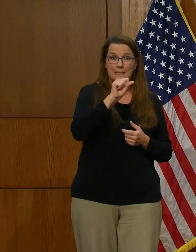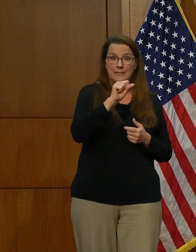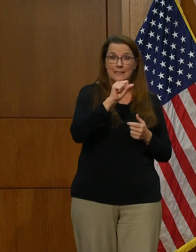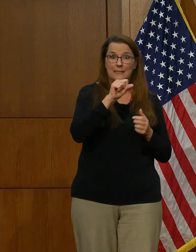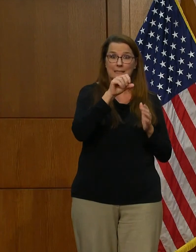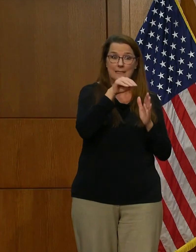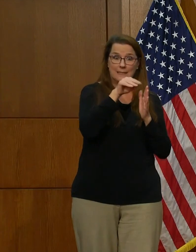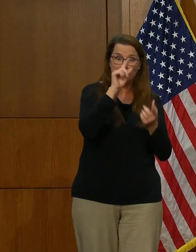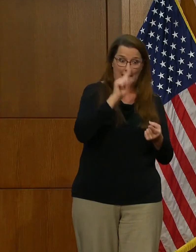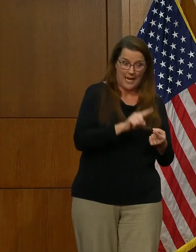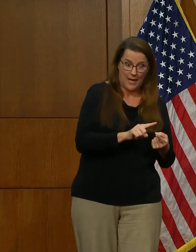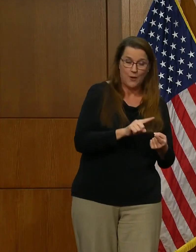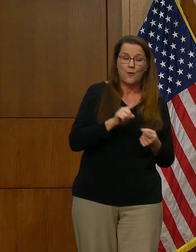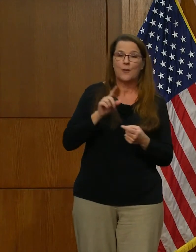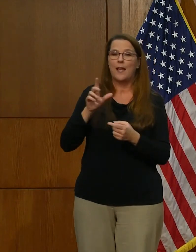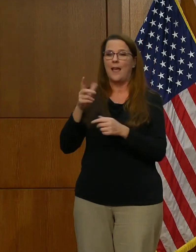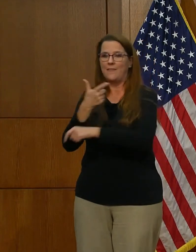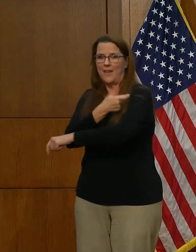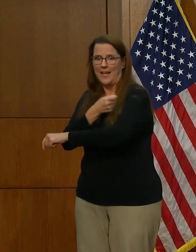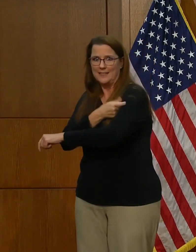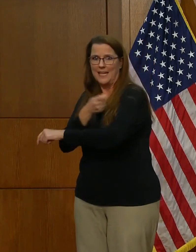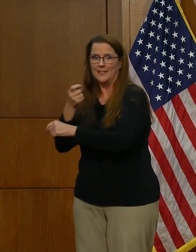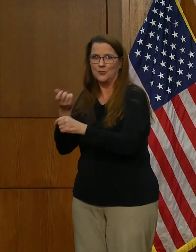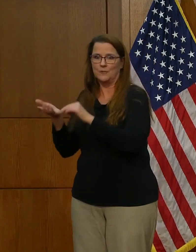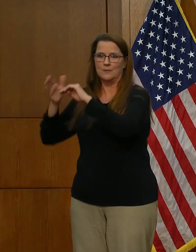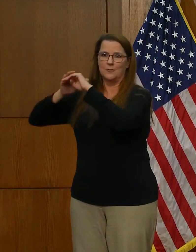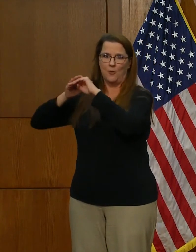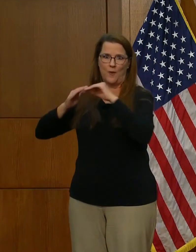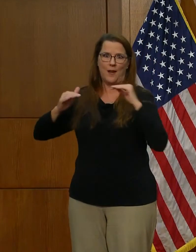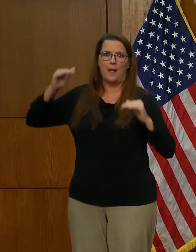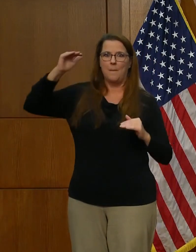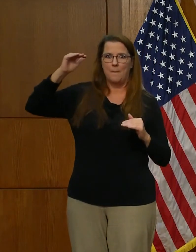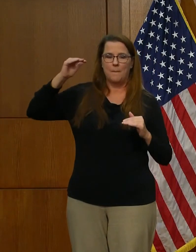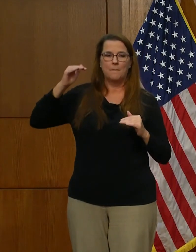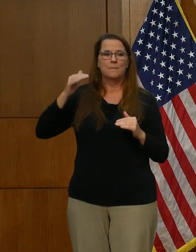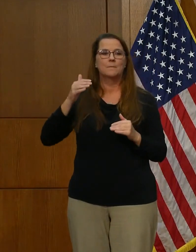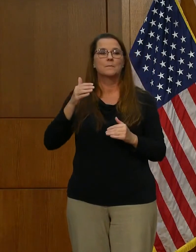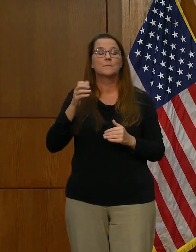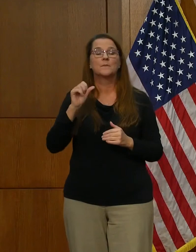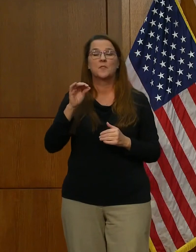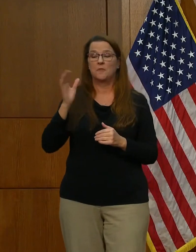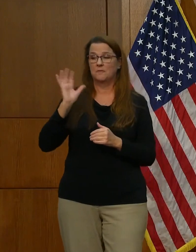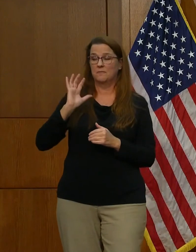ARE GOING DOWN AND OUR VACCINATIONS ARE GOING UP.